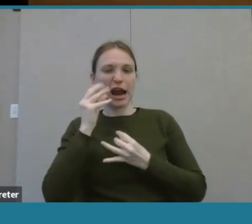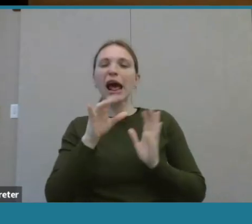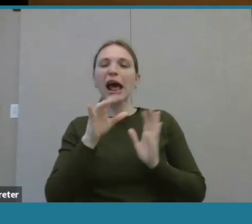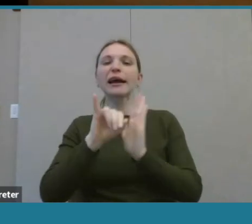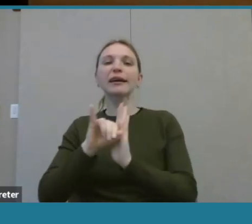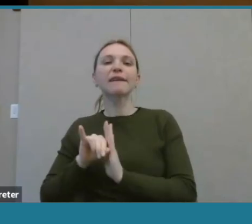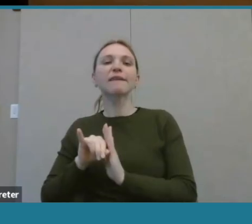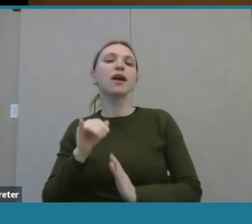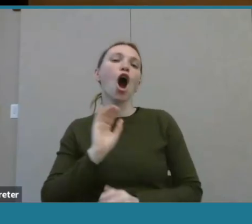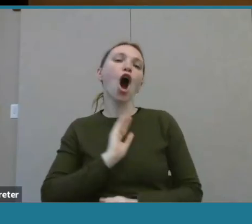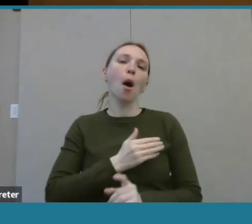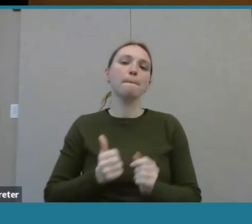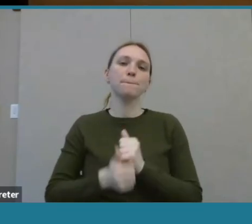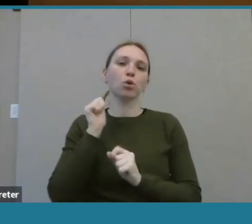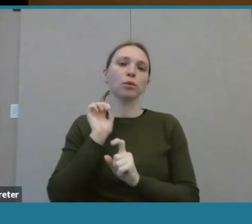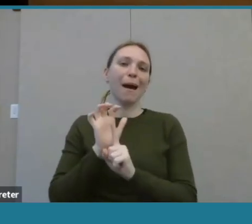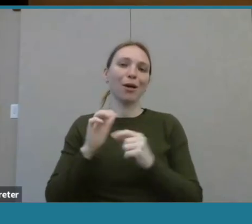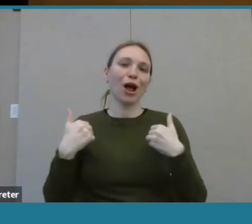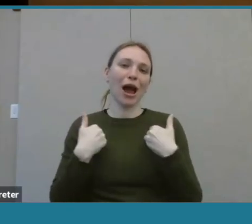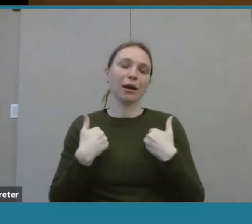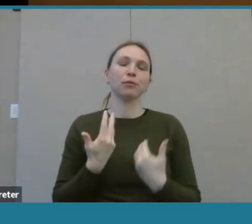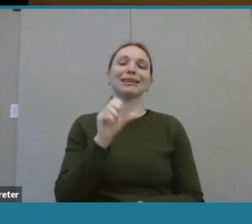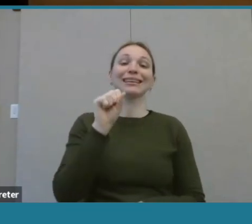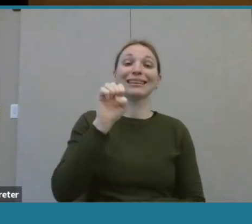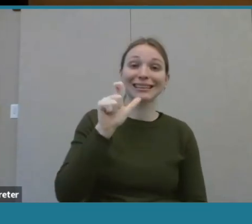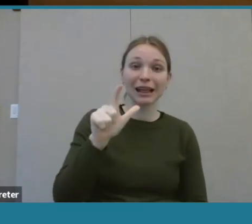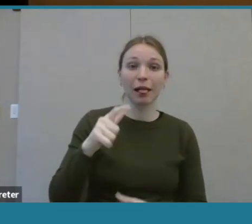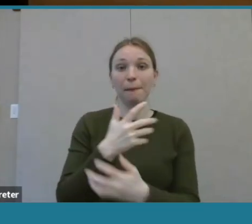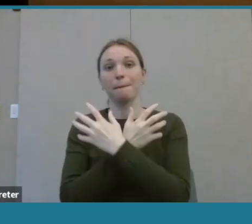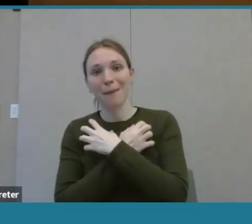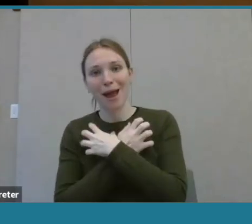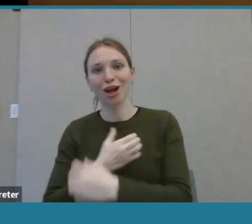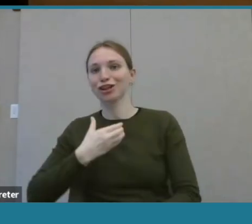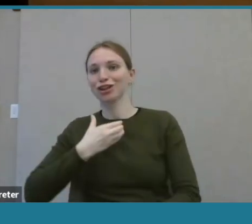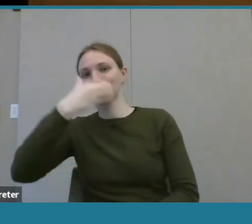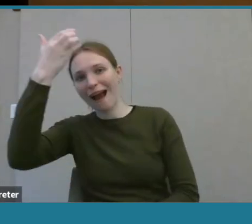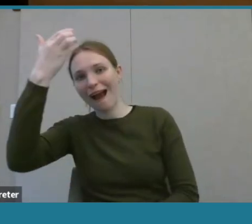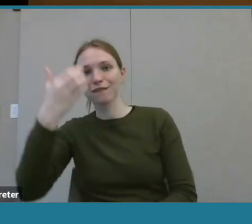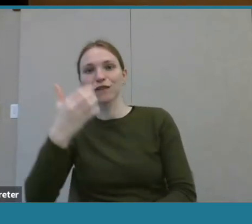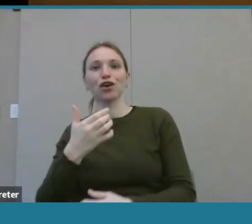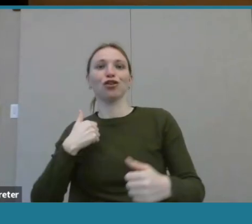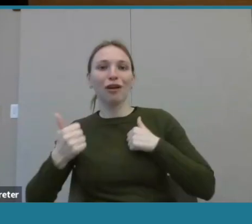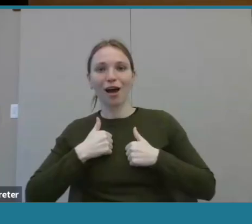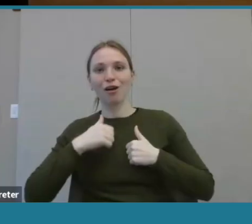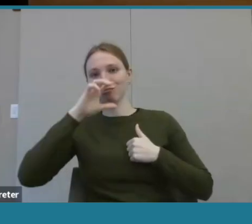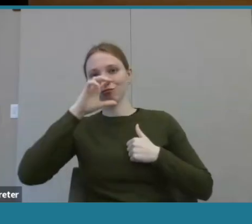So seals, bears, giraffes, gorillas, rhinos, things like that. And we went with people around, we talked about interpretive information and what